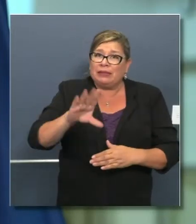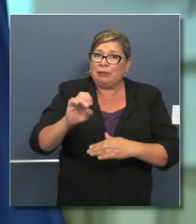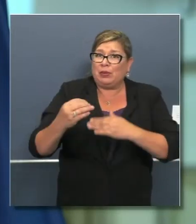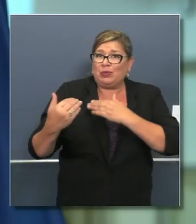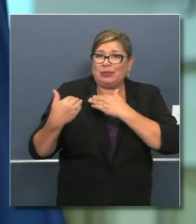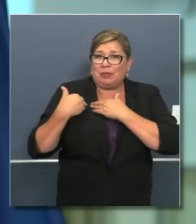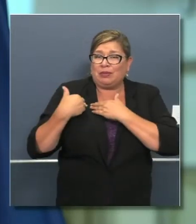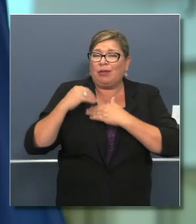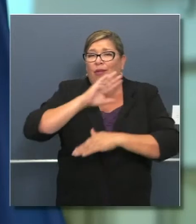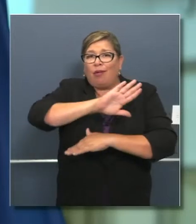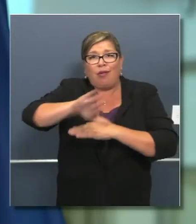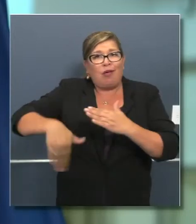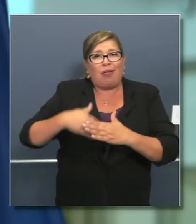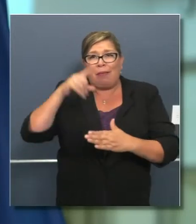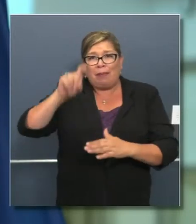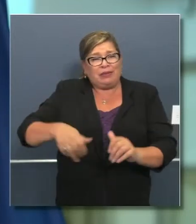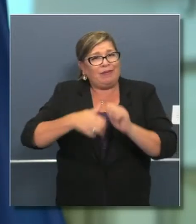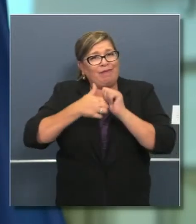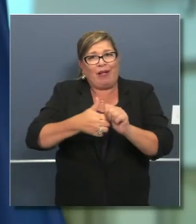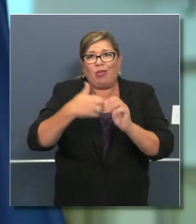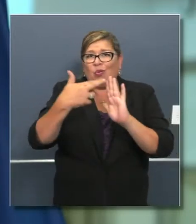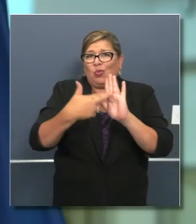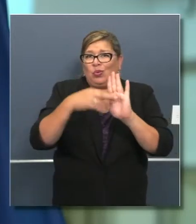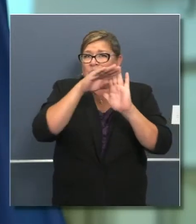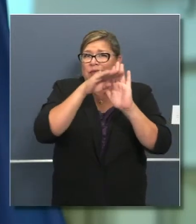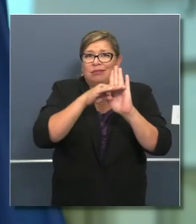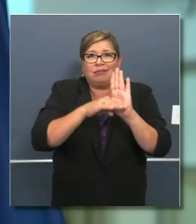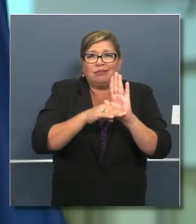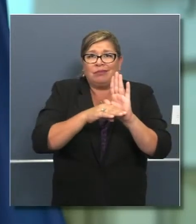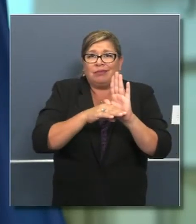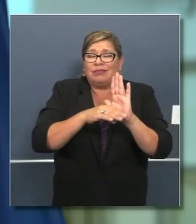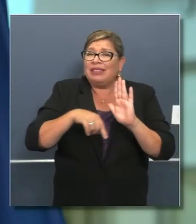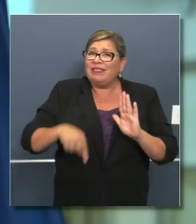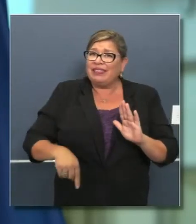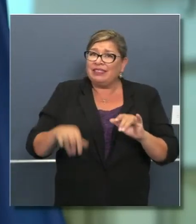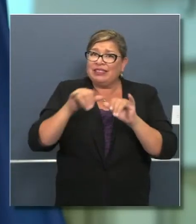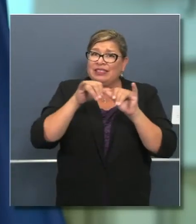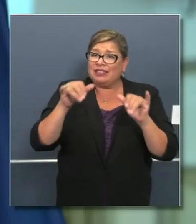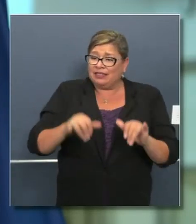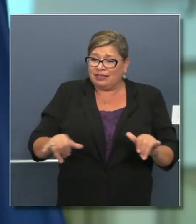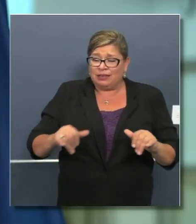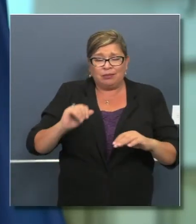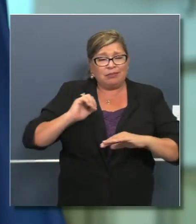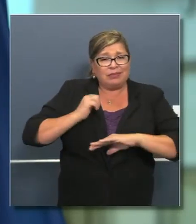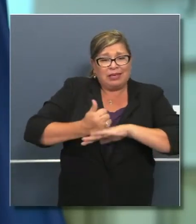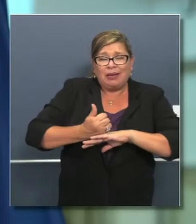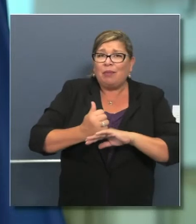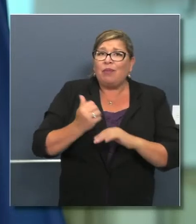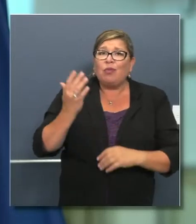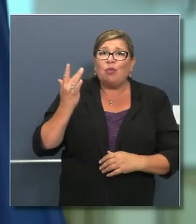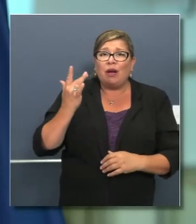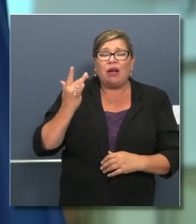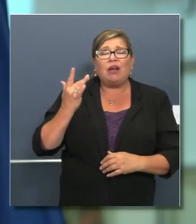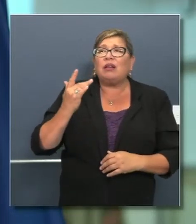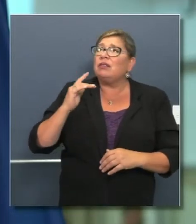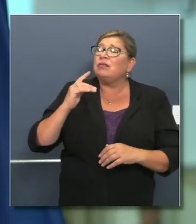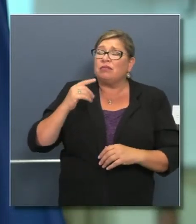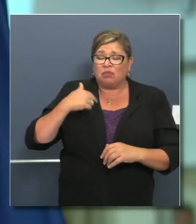to the rules and regulation system was designed where certain expectations were set when rules and